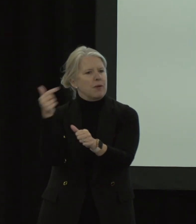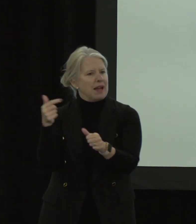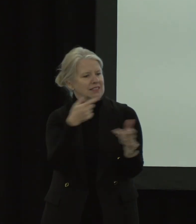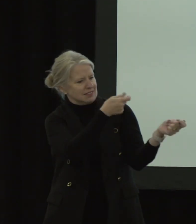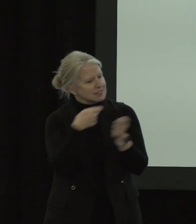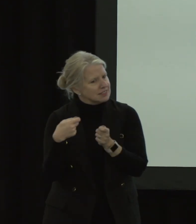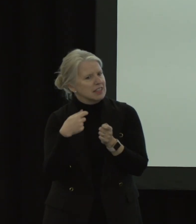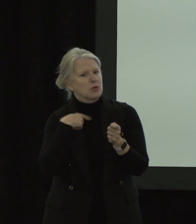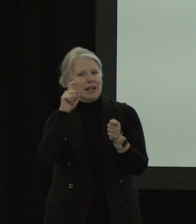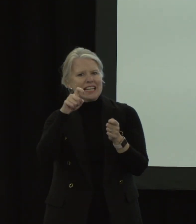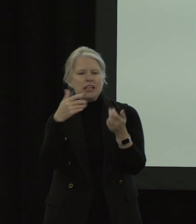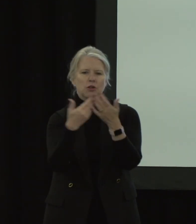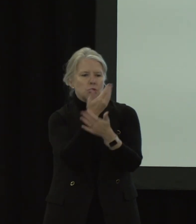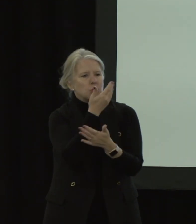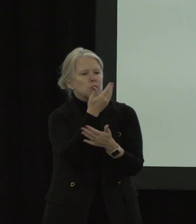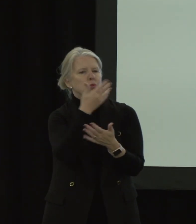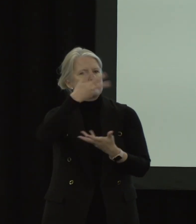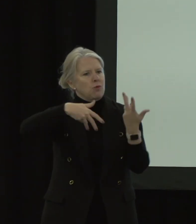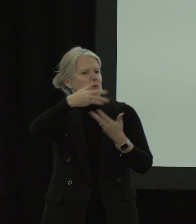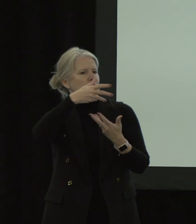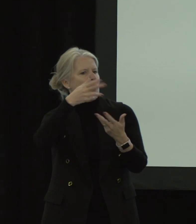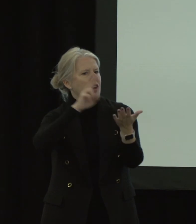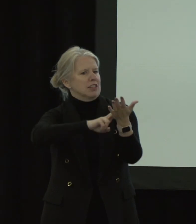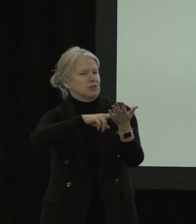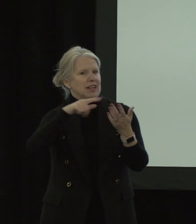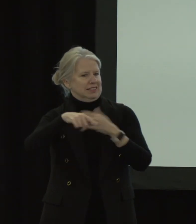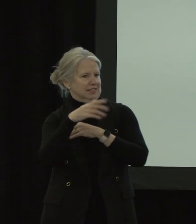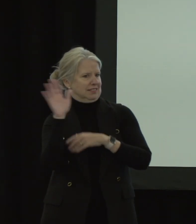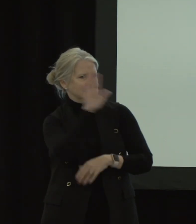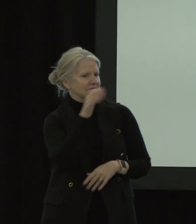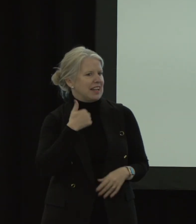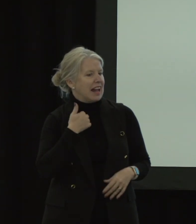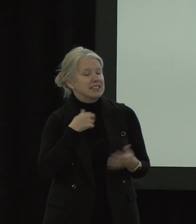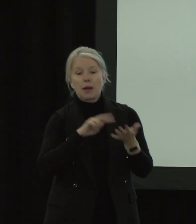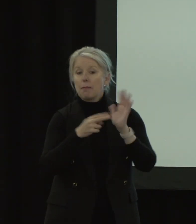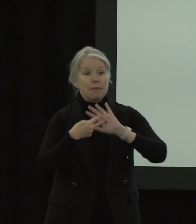contract in this country,and I believe, it will take action from the highest